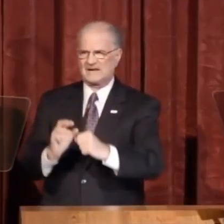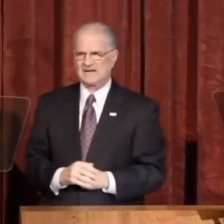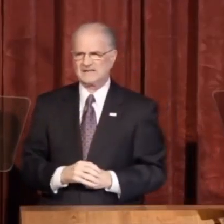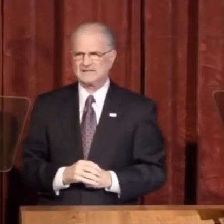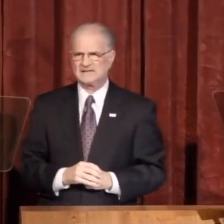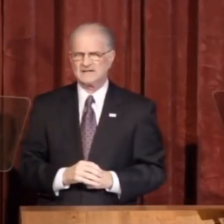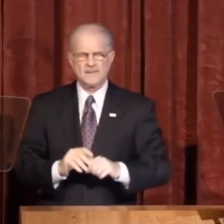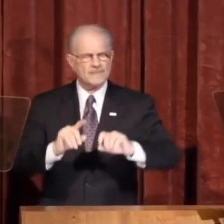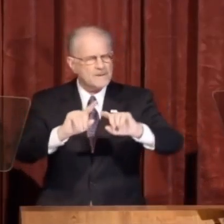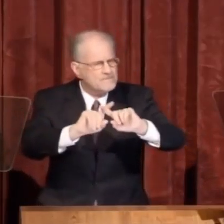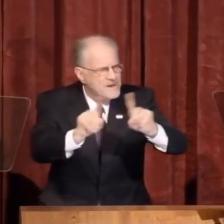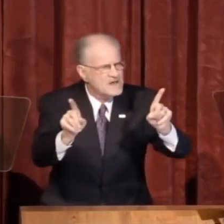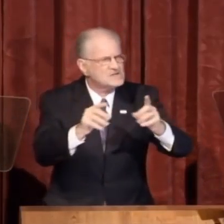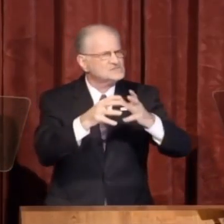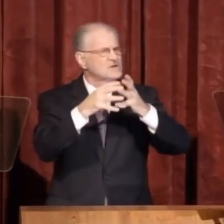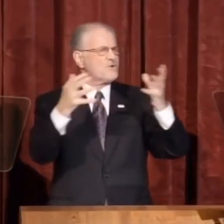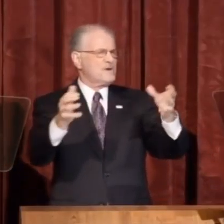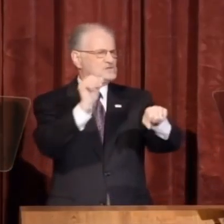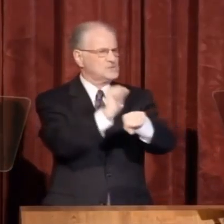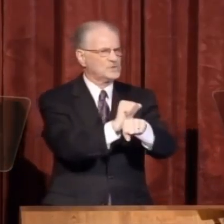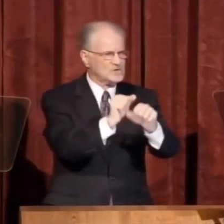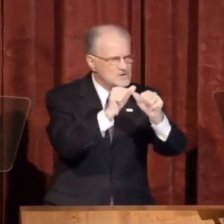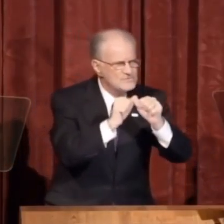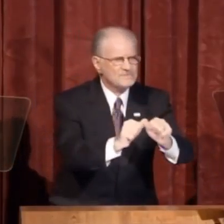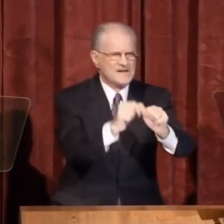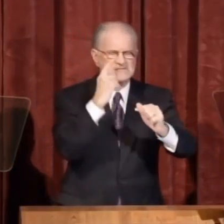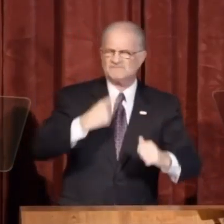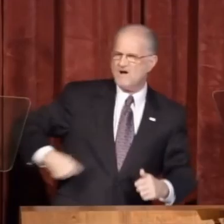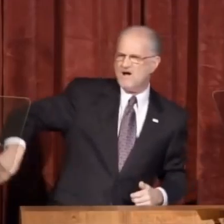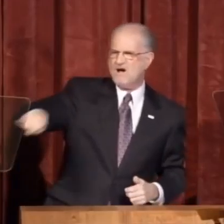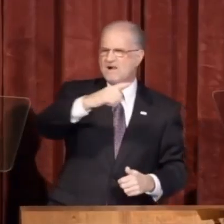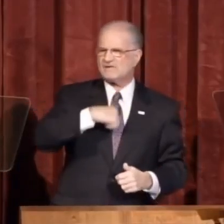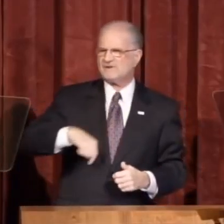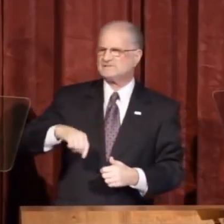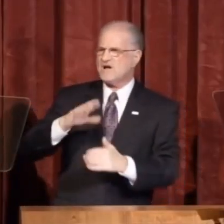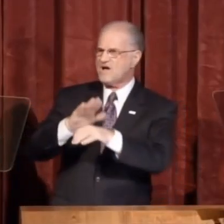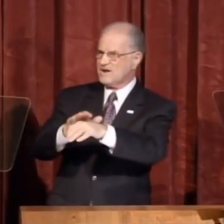And I'll use the goals of the Gallaudet Strategic Plan,